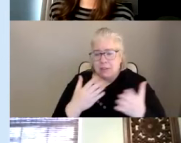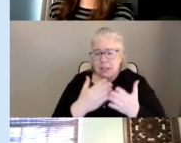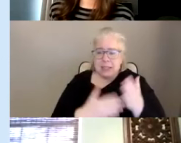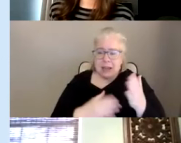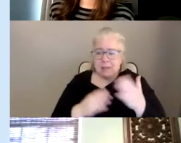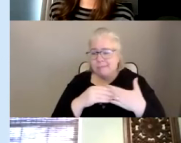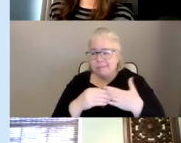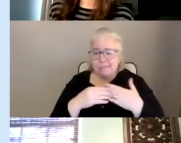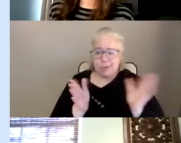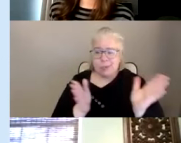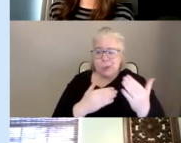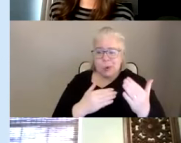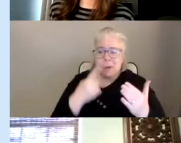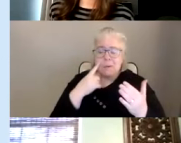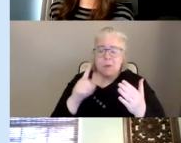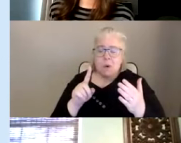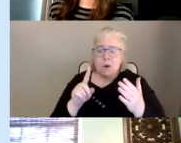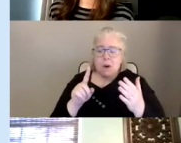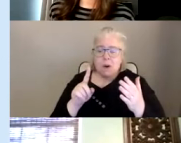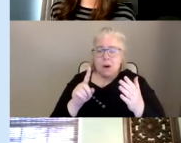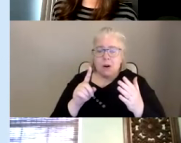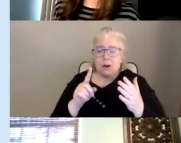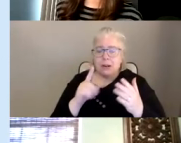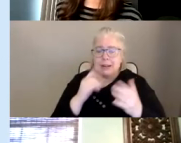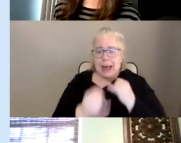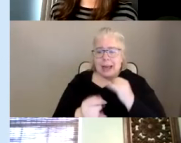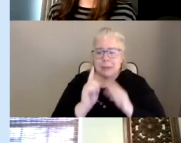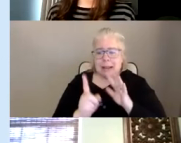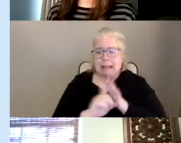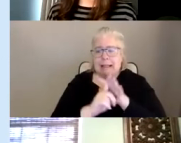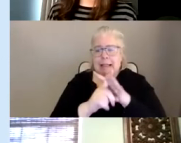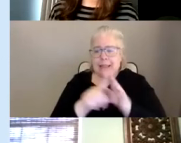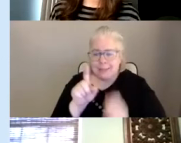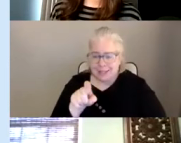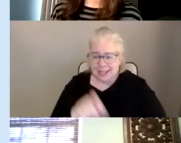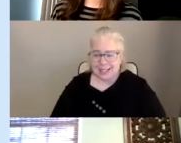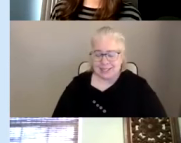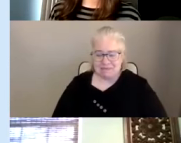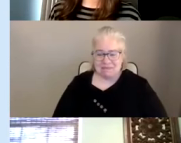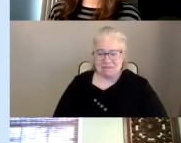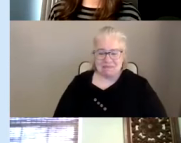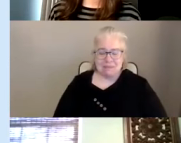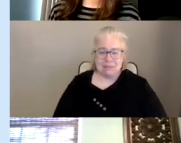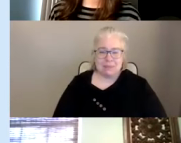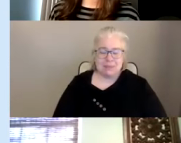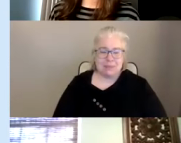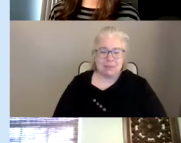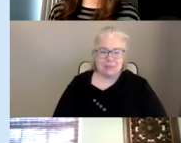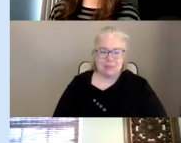for some of those things that pop up that you weren't expecting. So just something to think about.